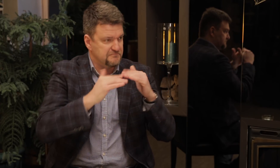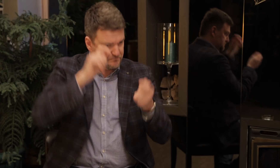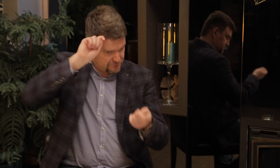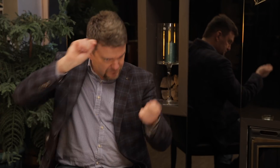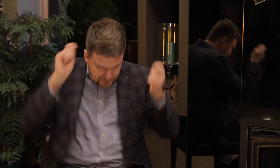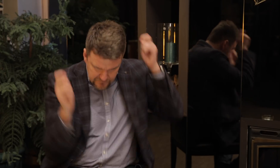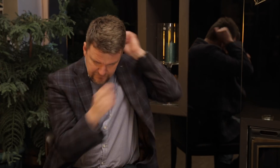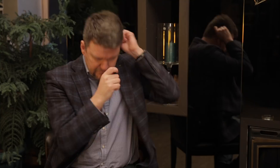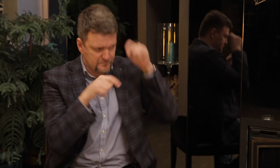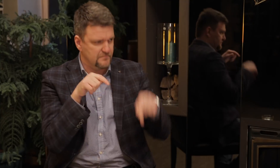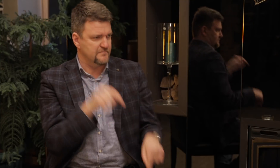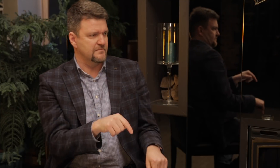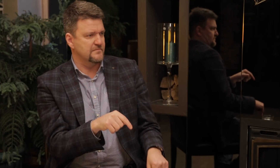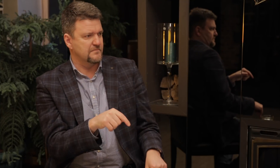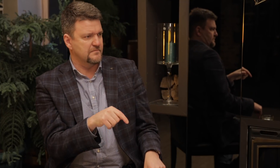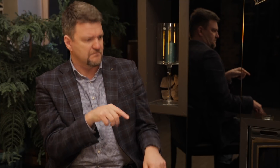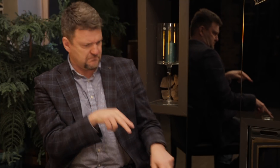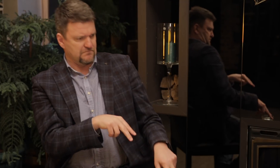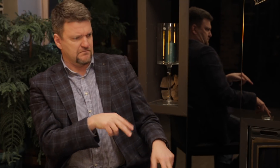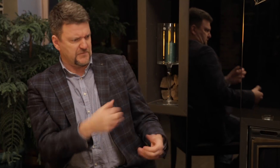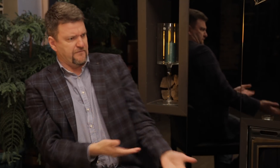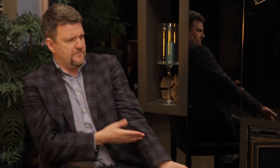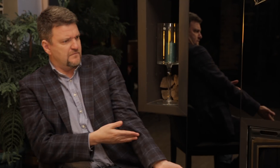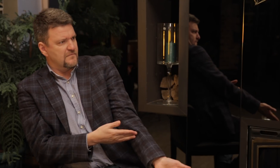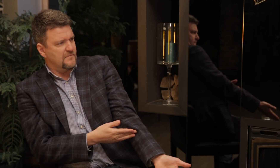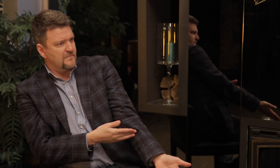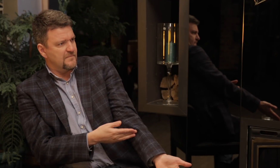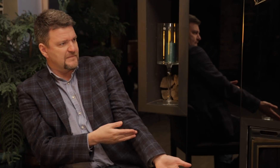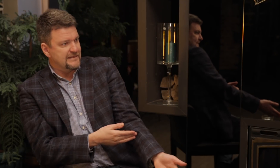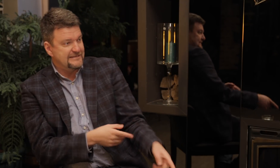To help them change their perceptions of what Deaf can do.